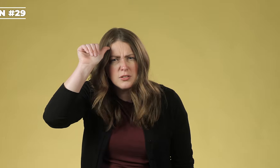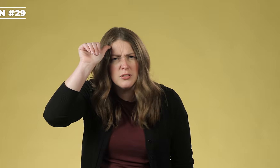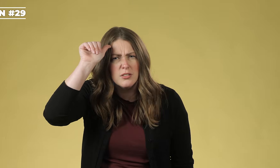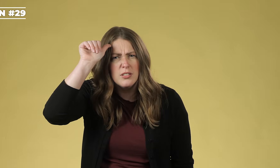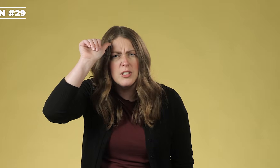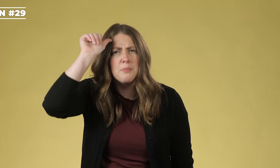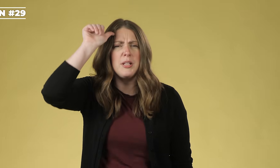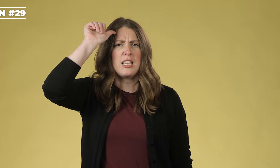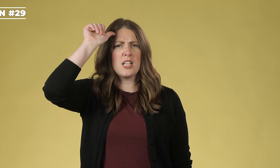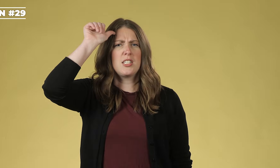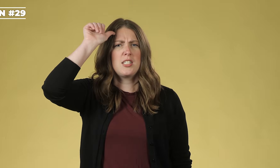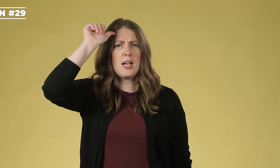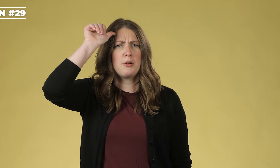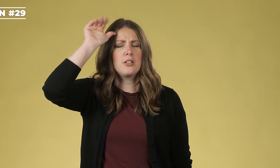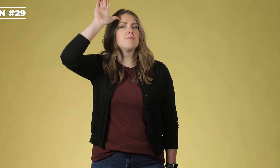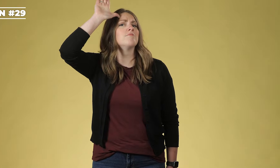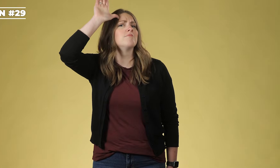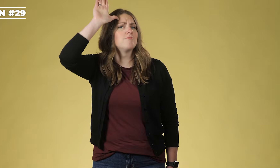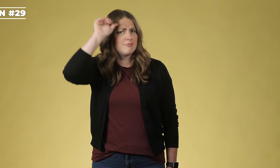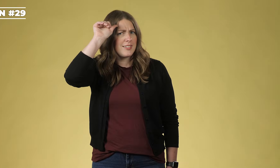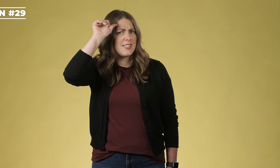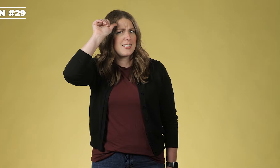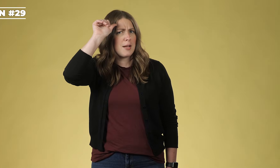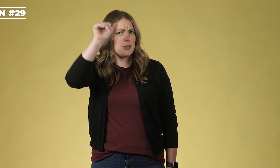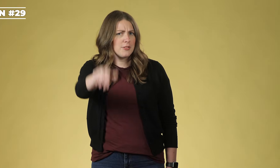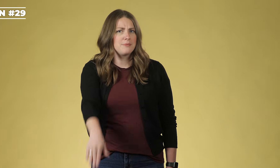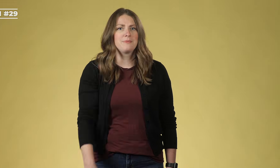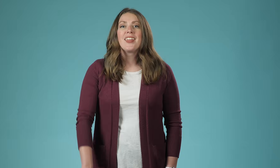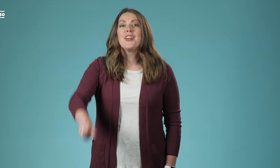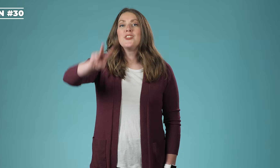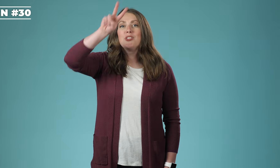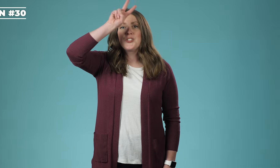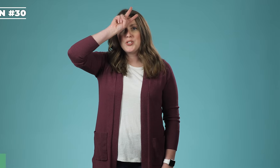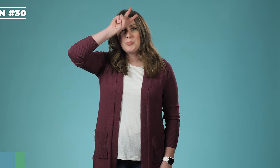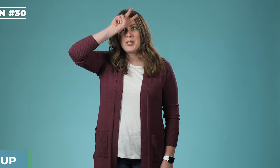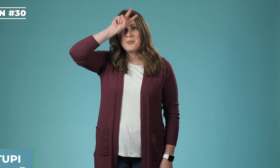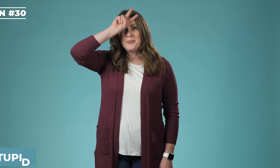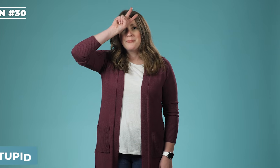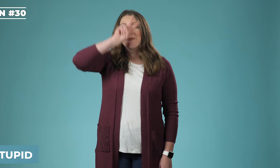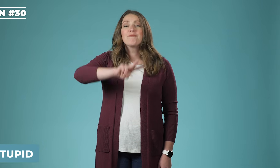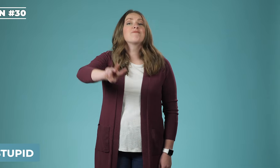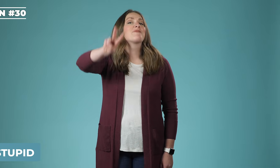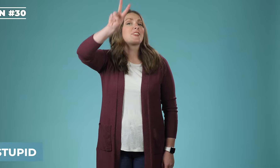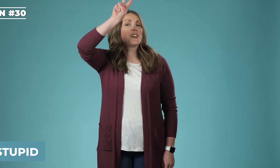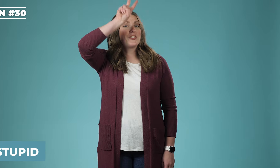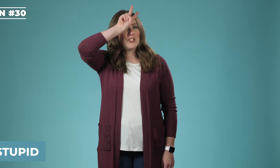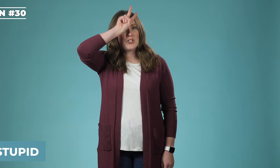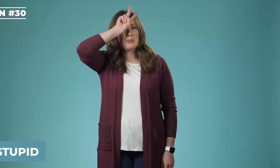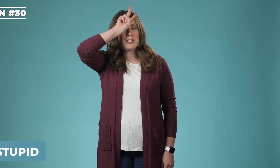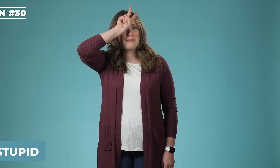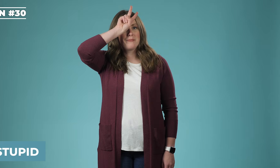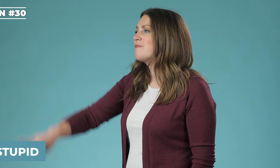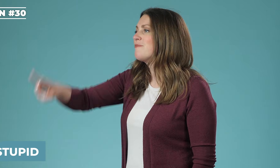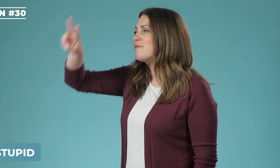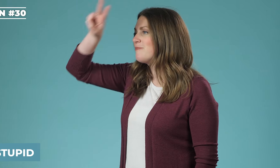Oh, being stubborn, stubborn. Stupid, stupid.